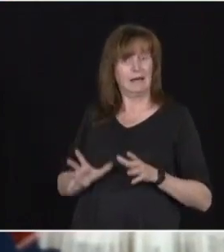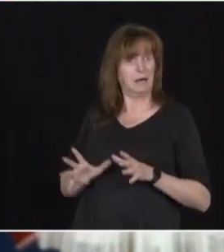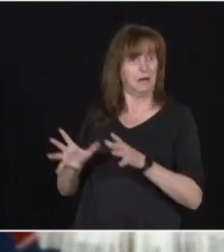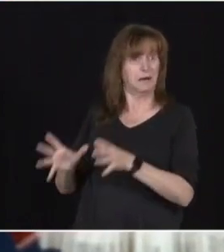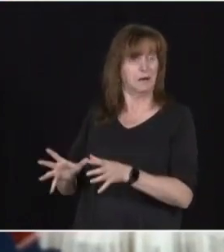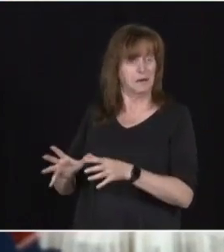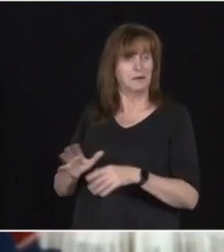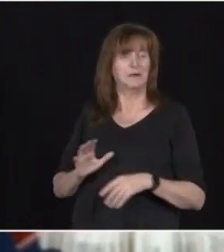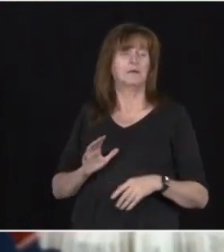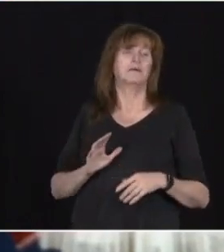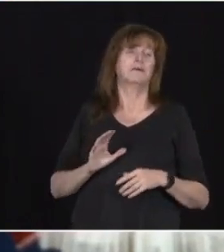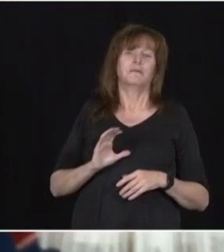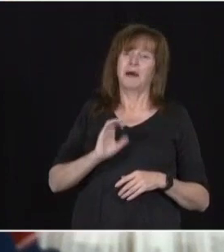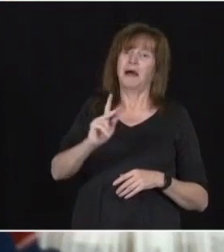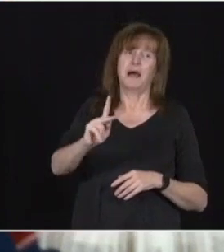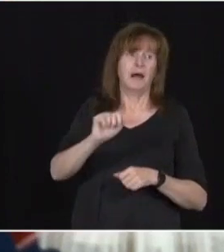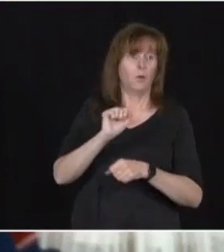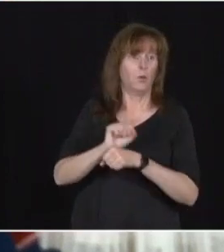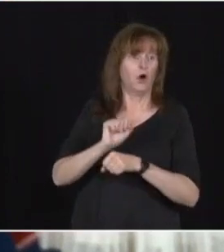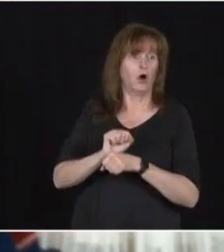But daycare's are not reopening.